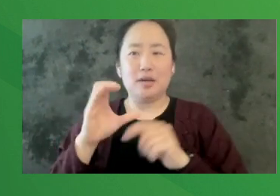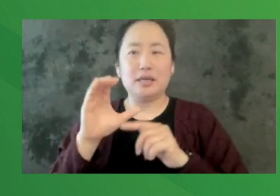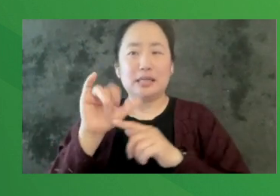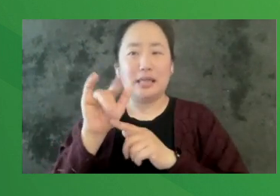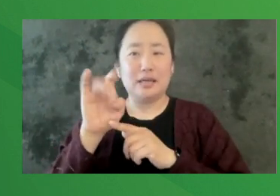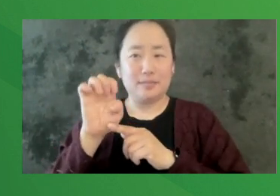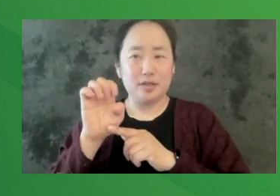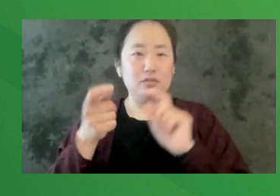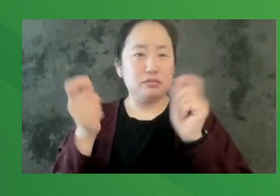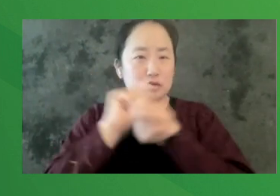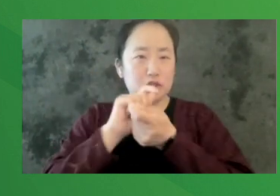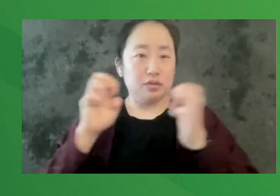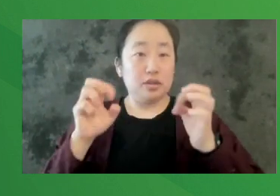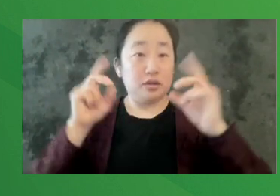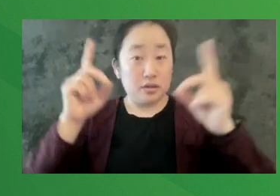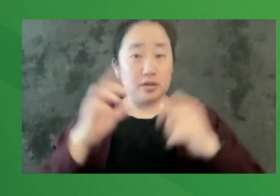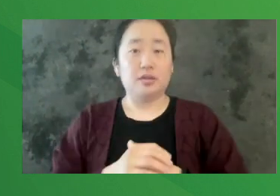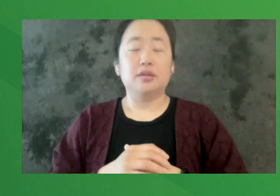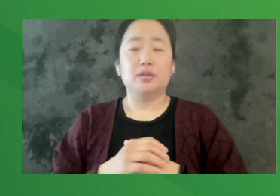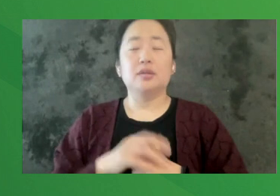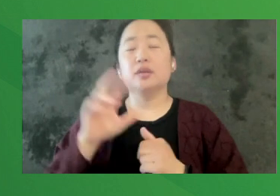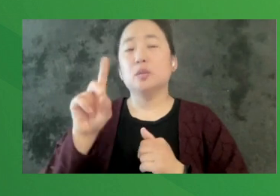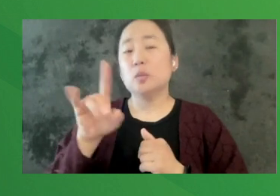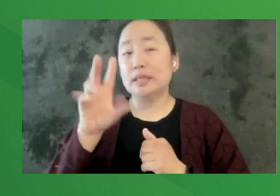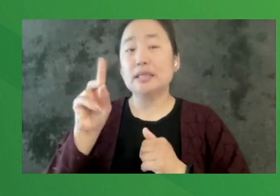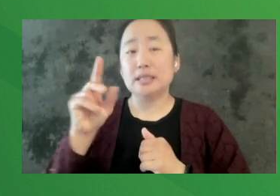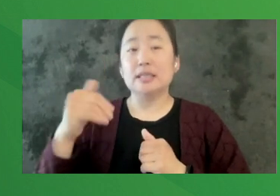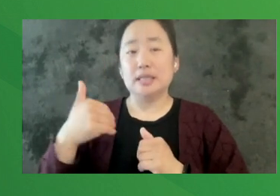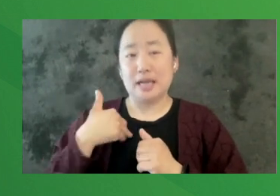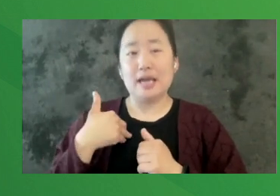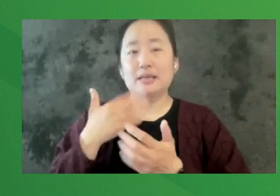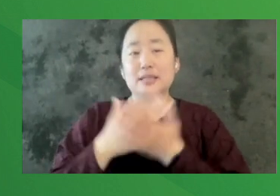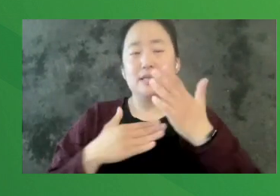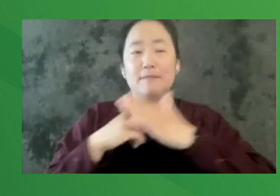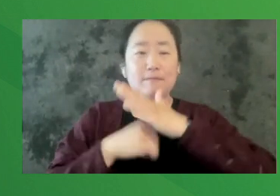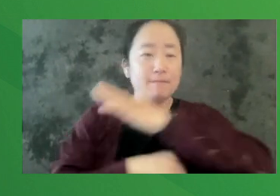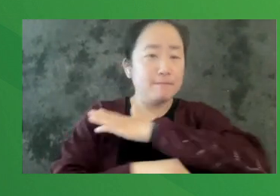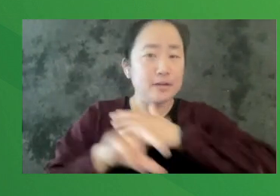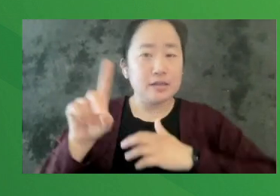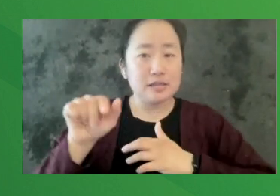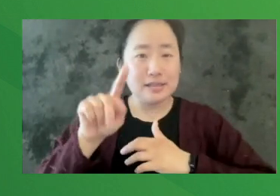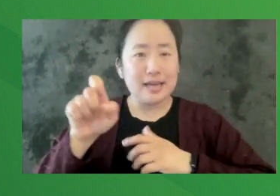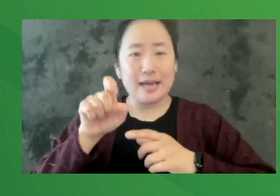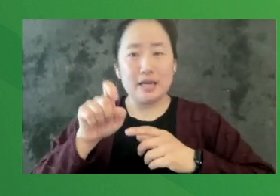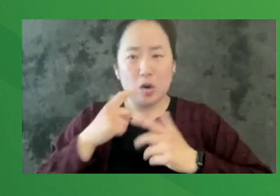to gather baseline data, but also to lift up the importance of education in addressing climate and